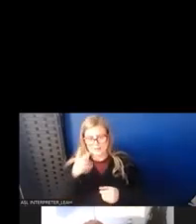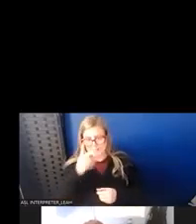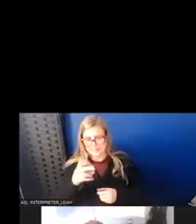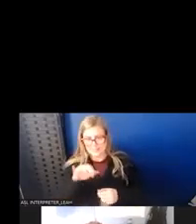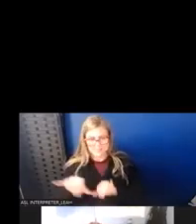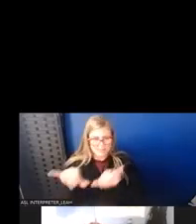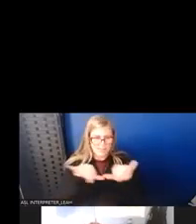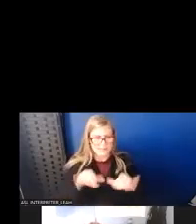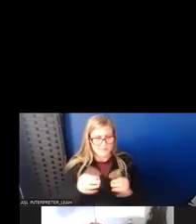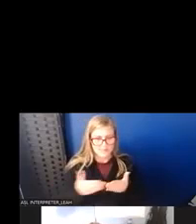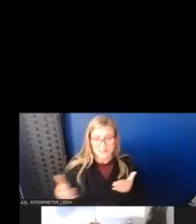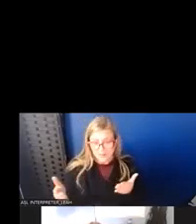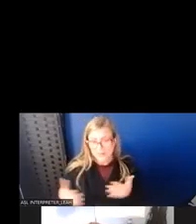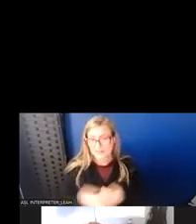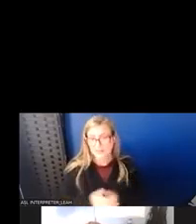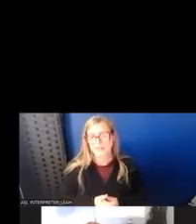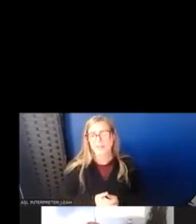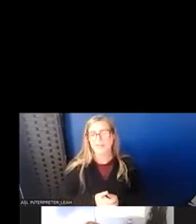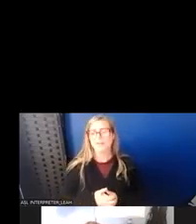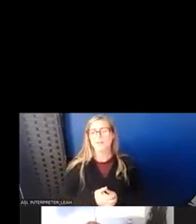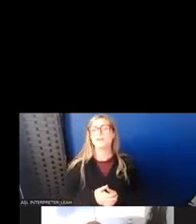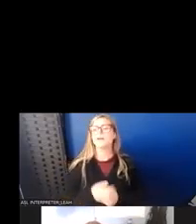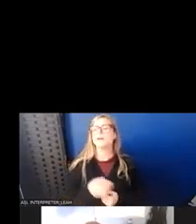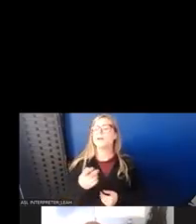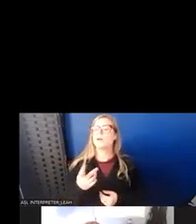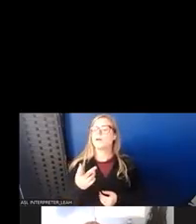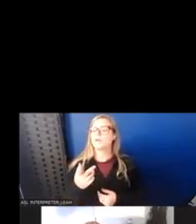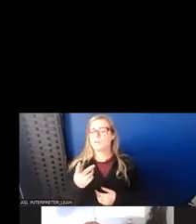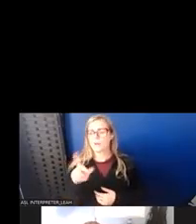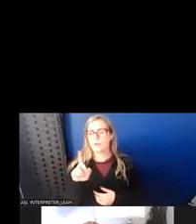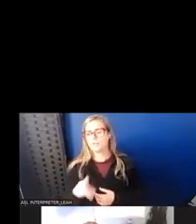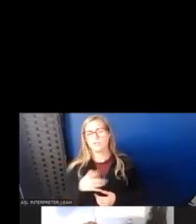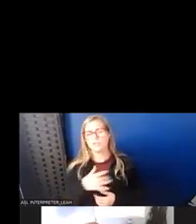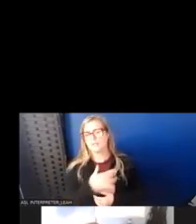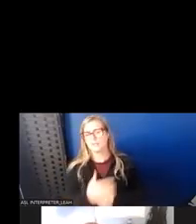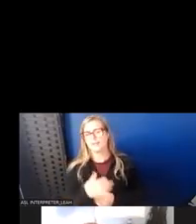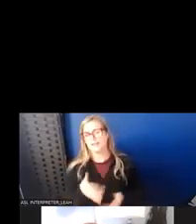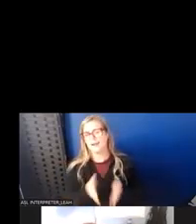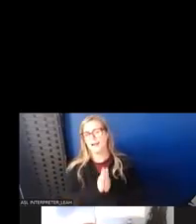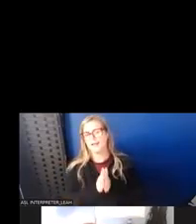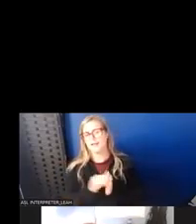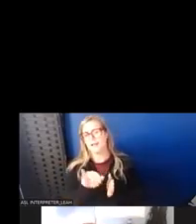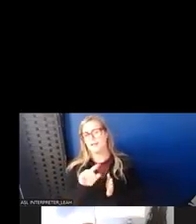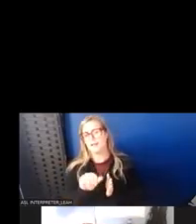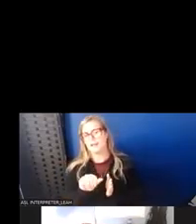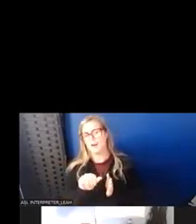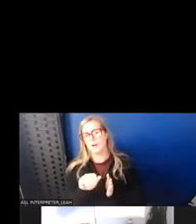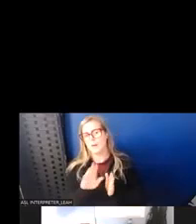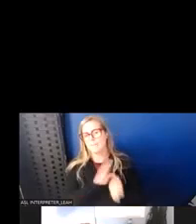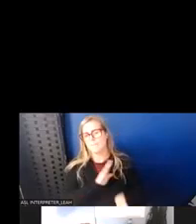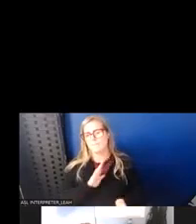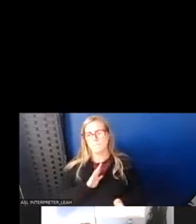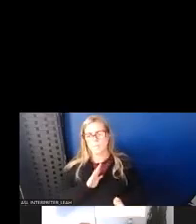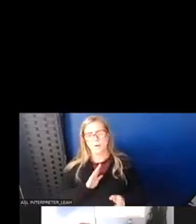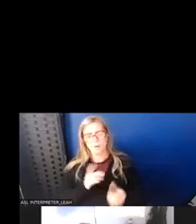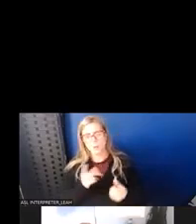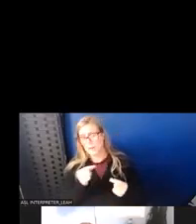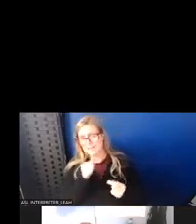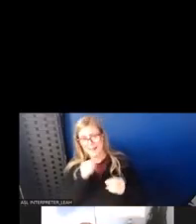So what the questions that we usually ask on our idea boards is like what is unclear? What is challenging? What is